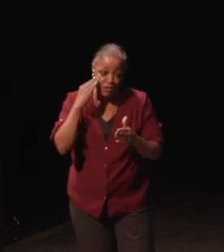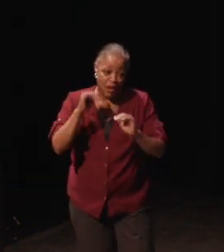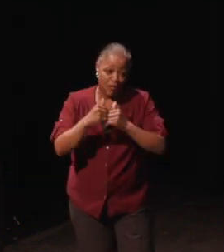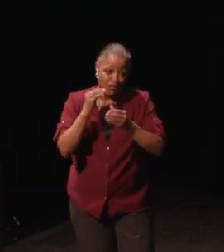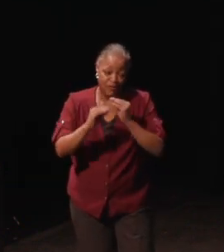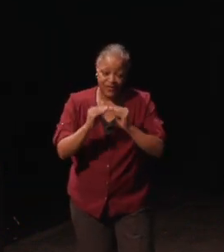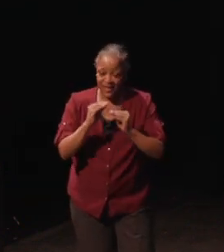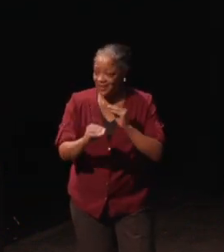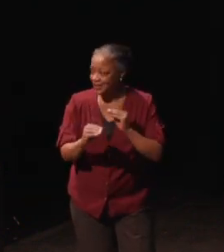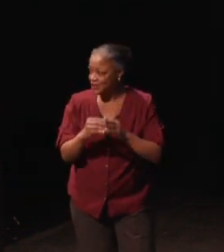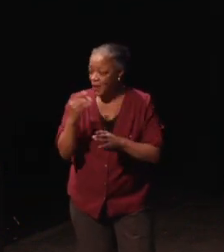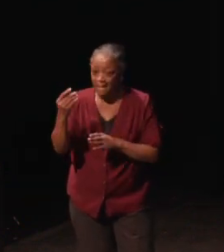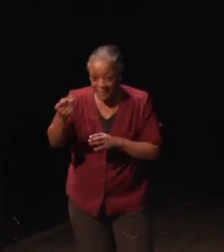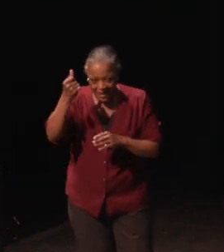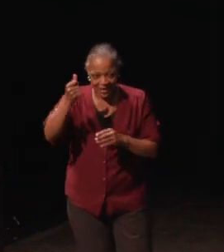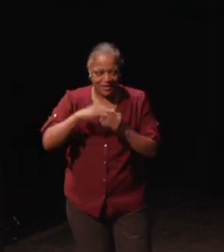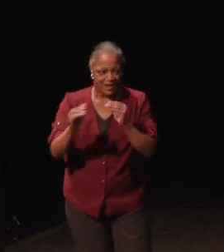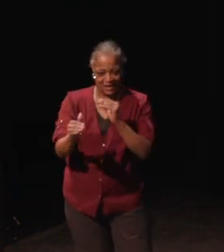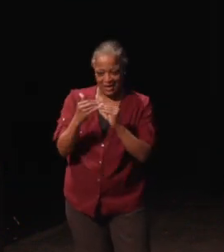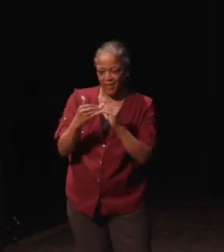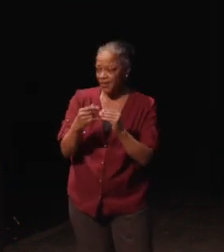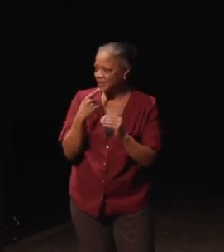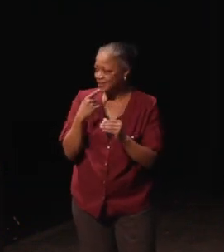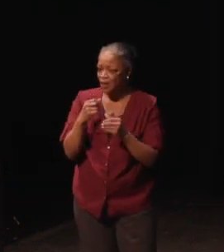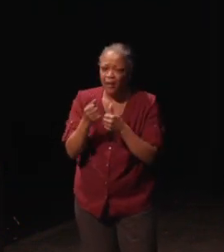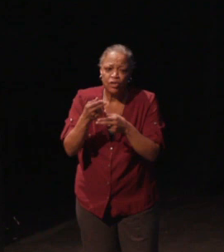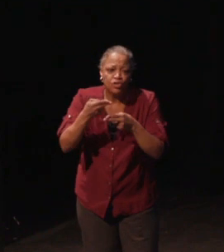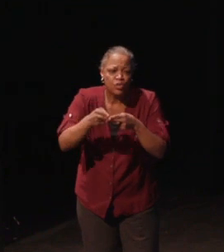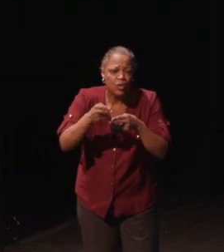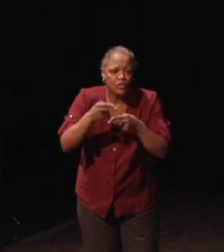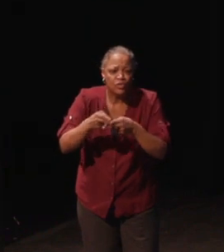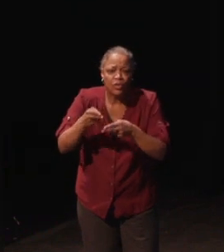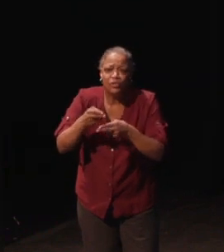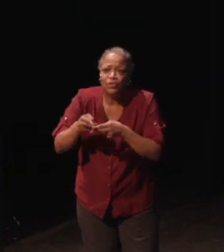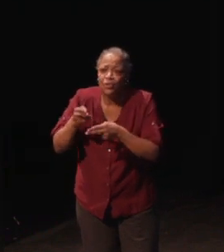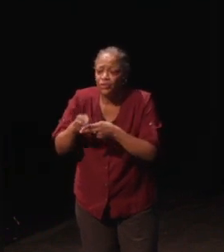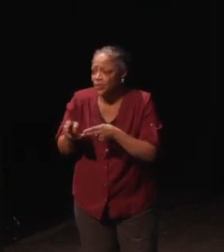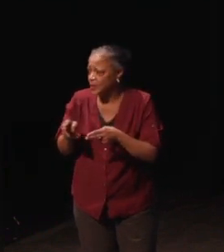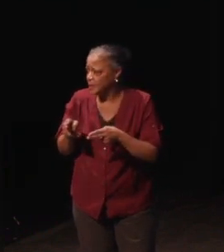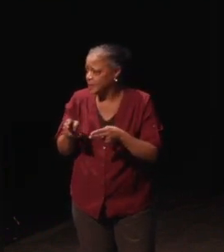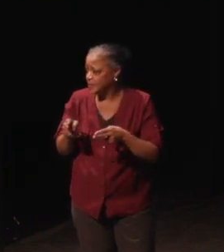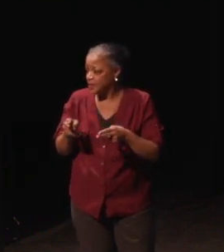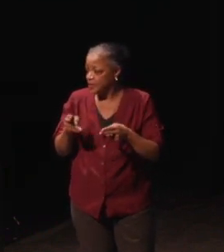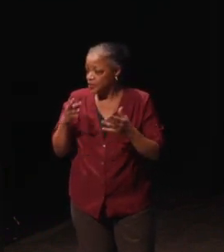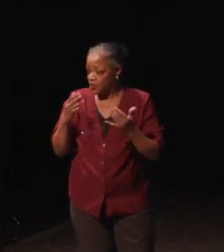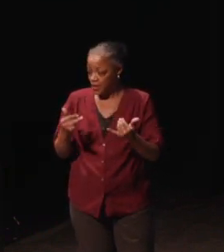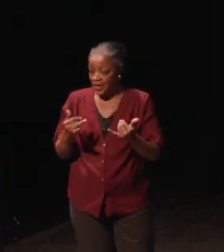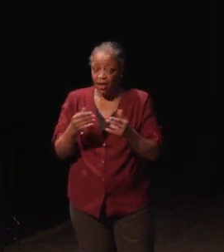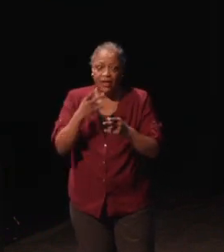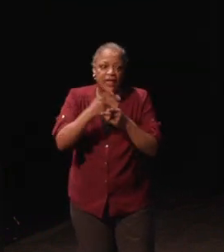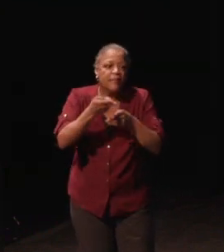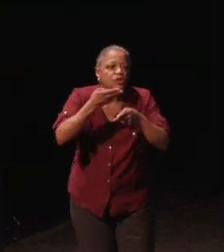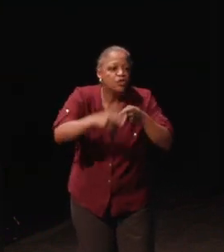so I immediately got the email, so I'll just make it shorter and just need this. So, in a nutshell, keep it short and put in